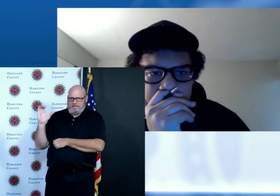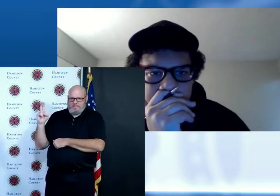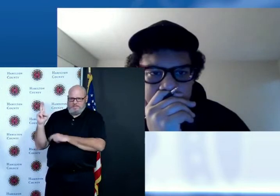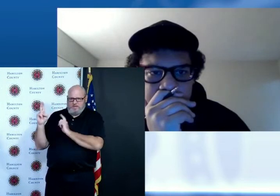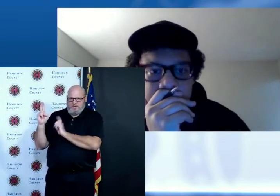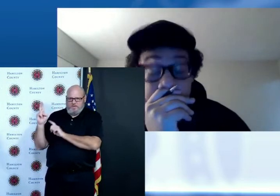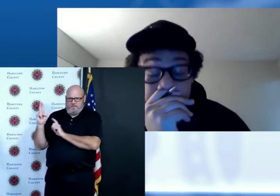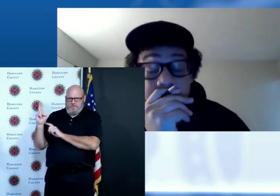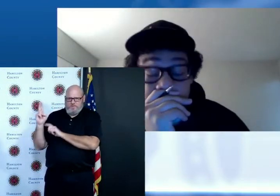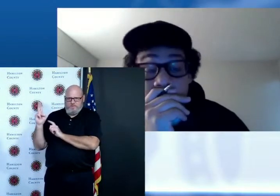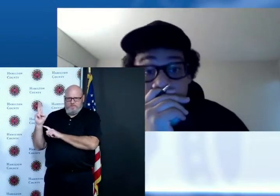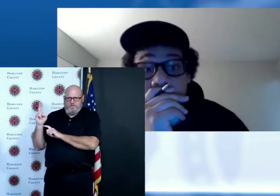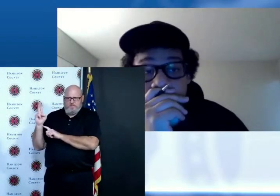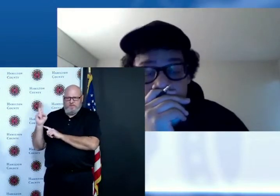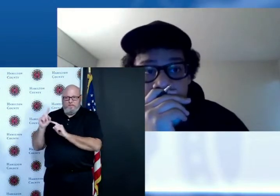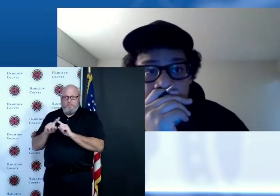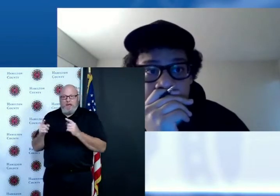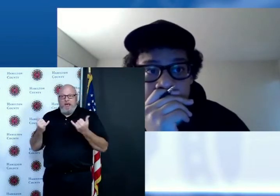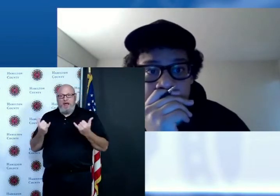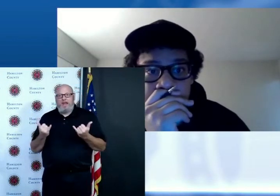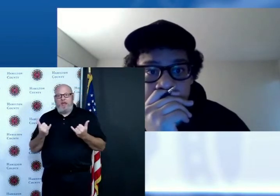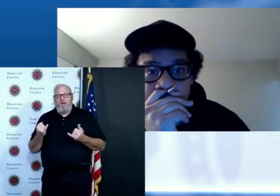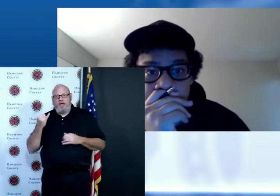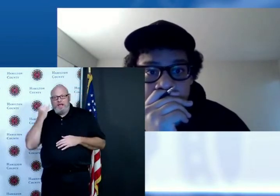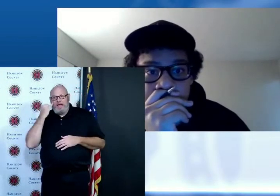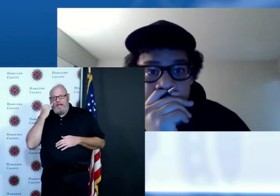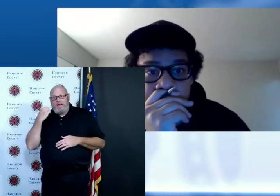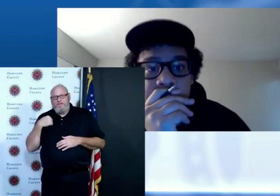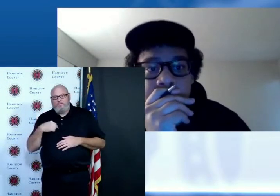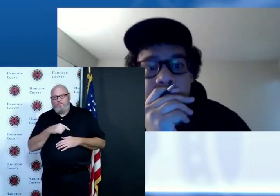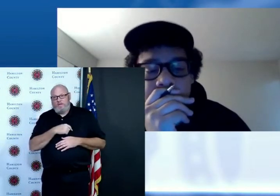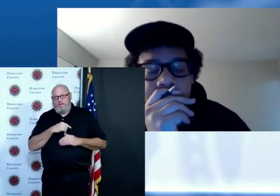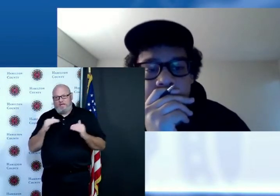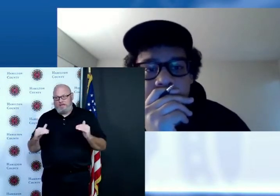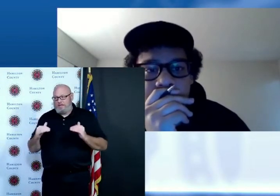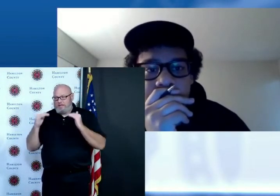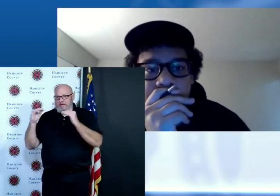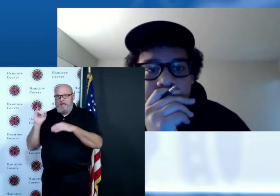and the majority of those individuals are on ventilators which is about as as bad as